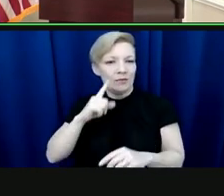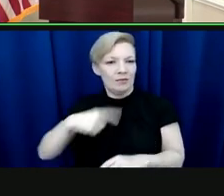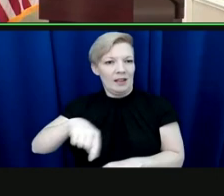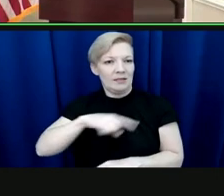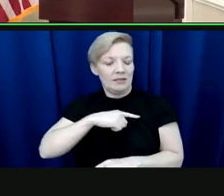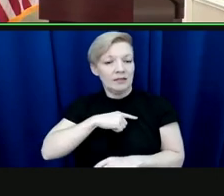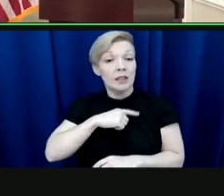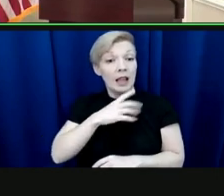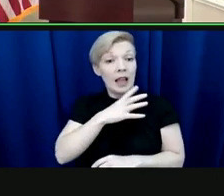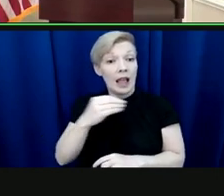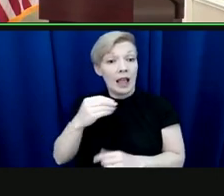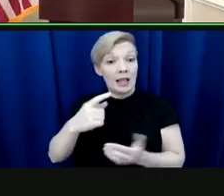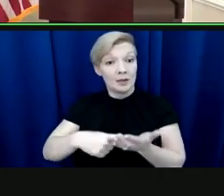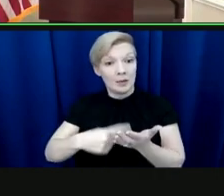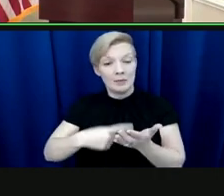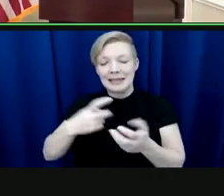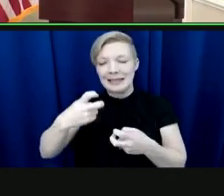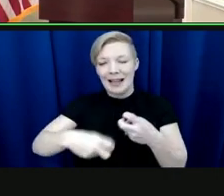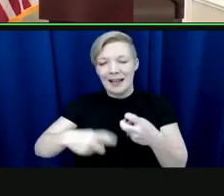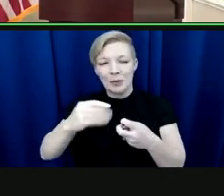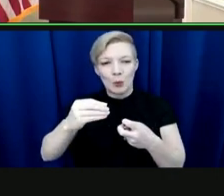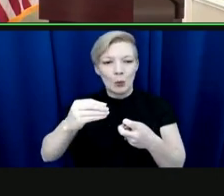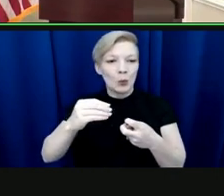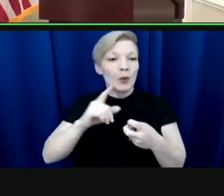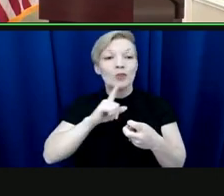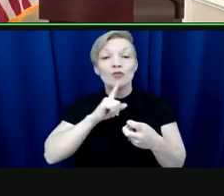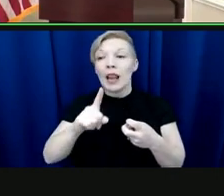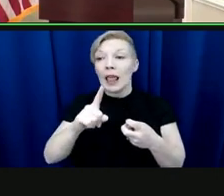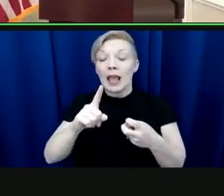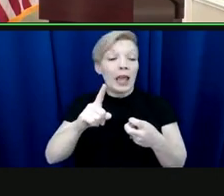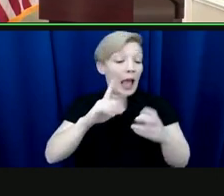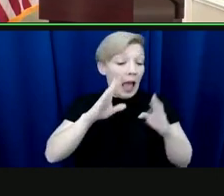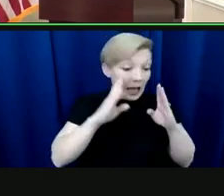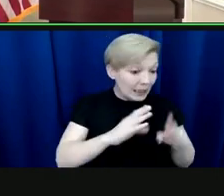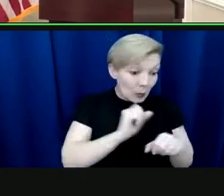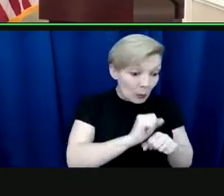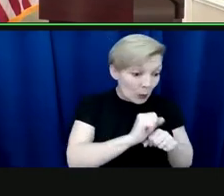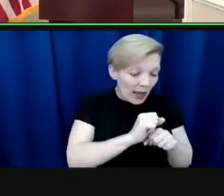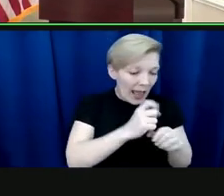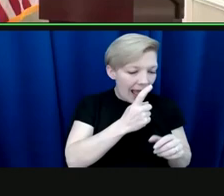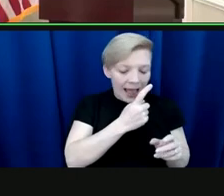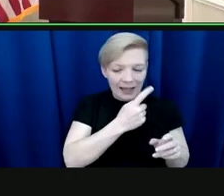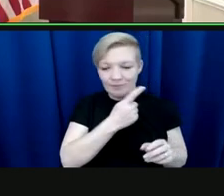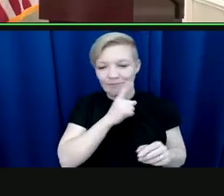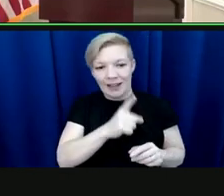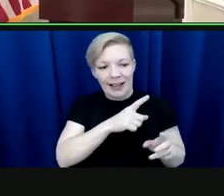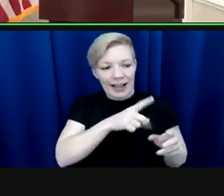away from your work to participate, but I think you will not regret any time spent today for sure.